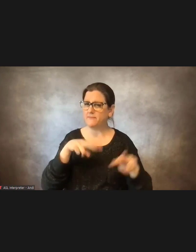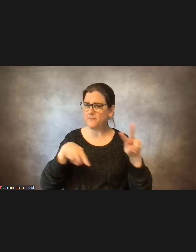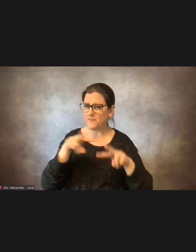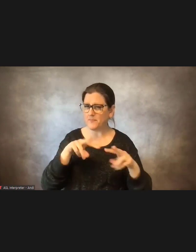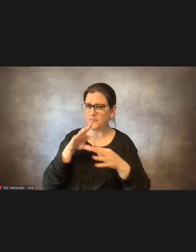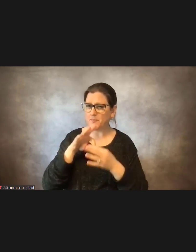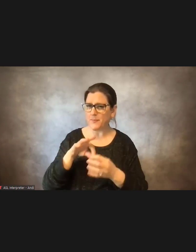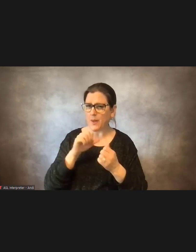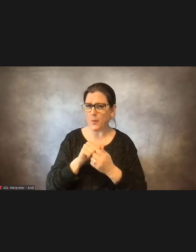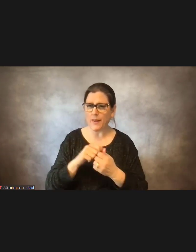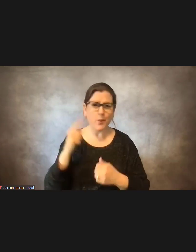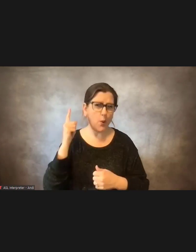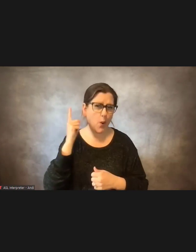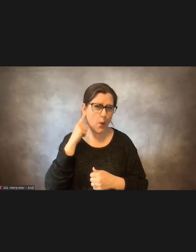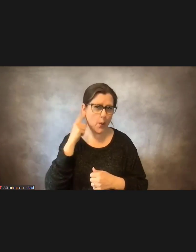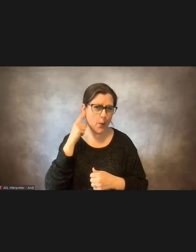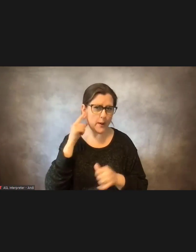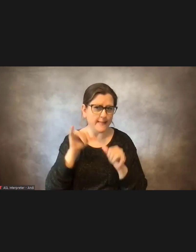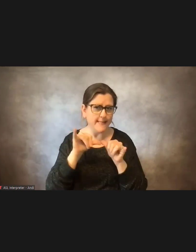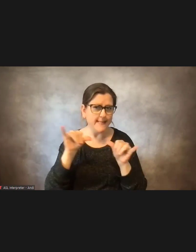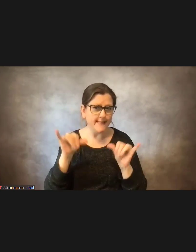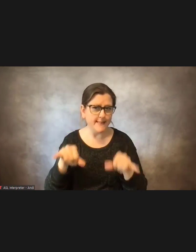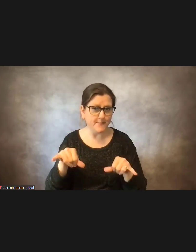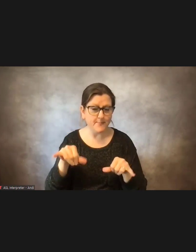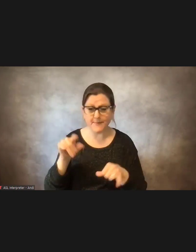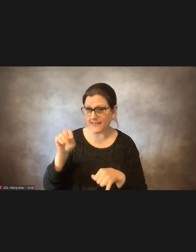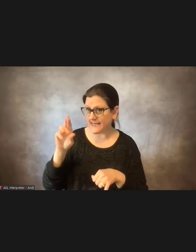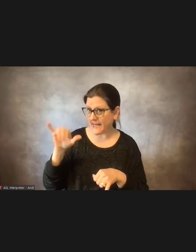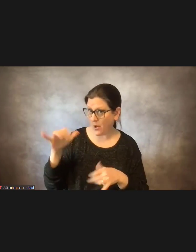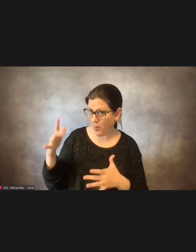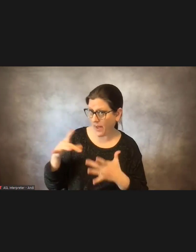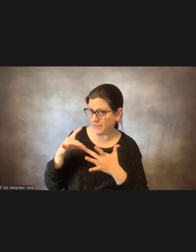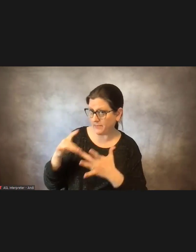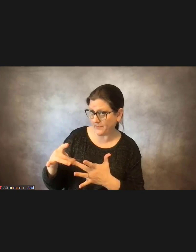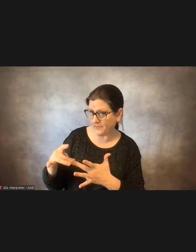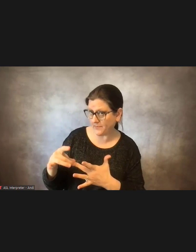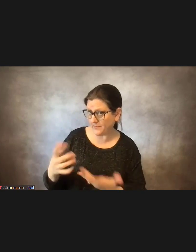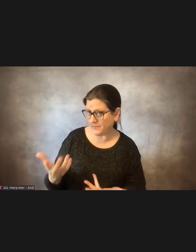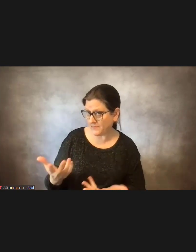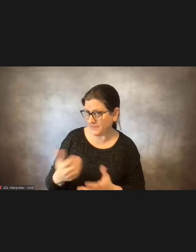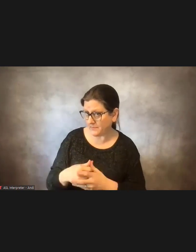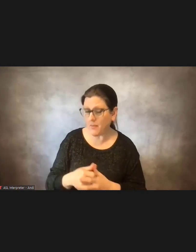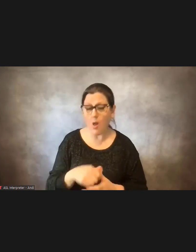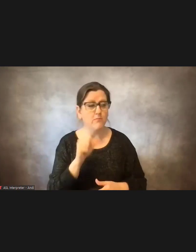the hearing system. Terry, you want to take us through this? : Yes.